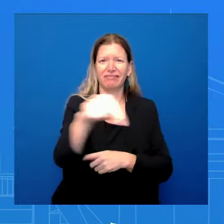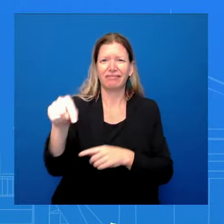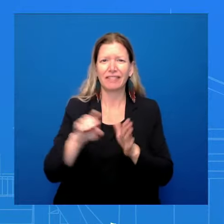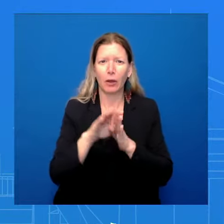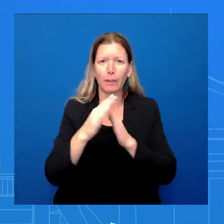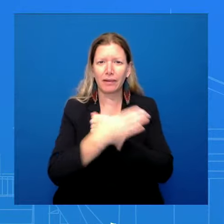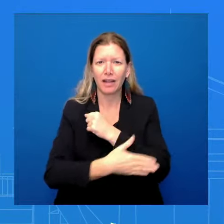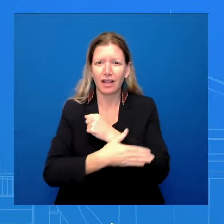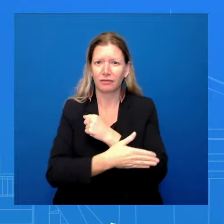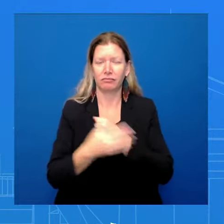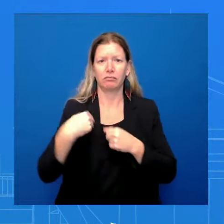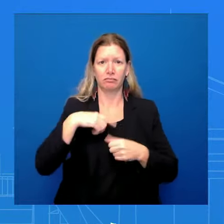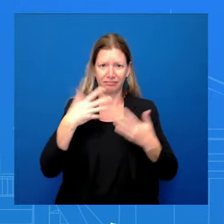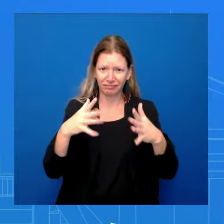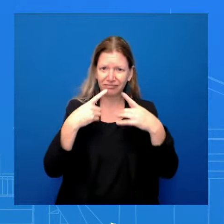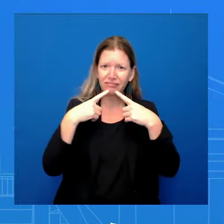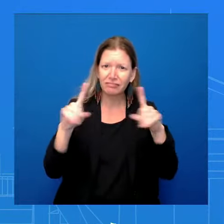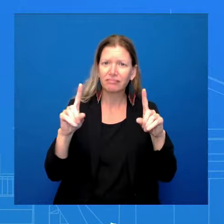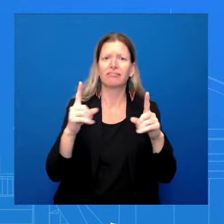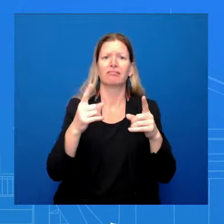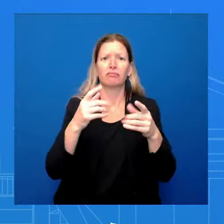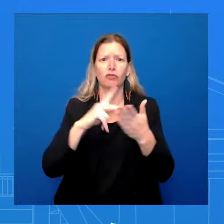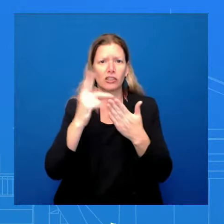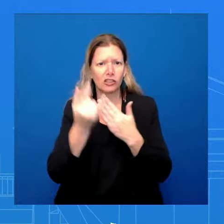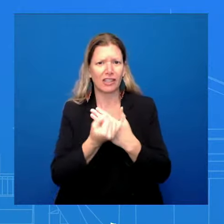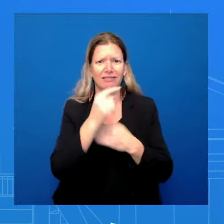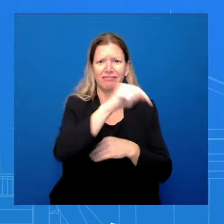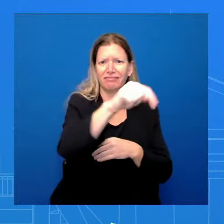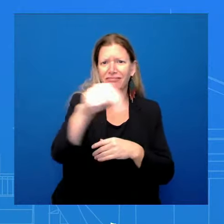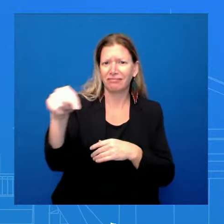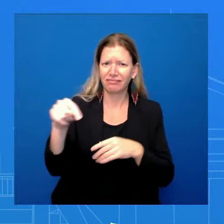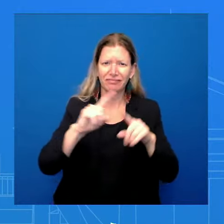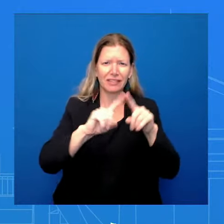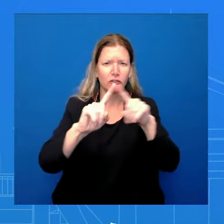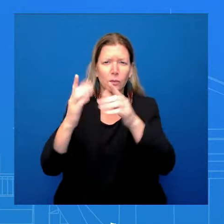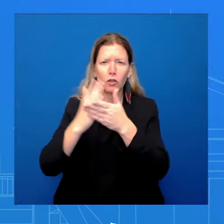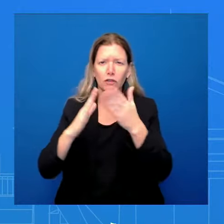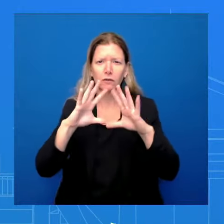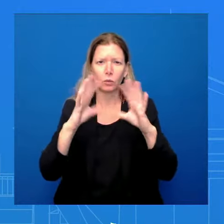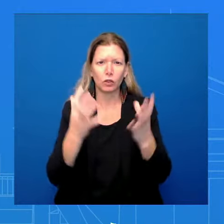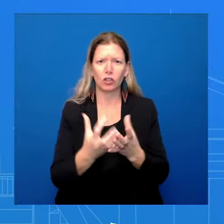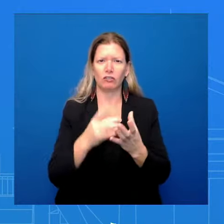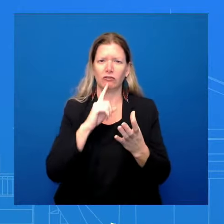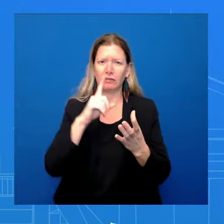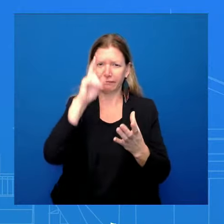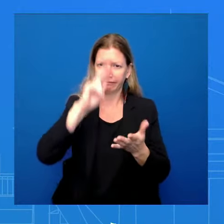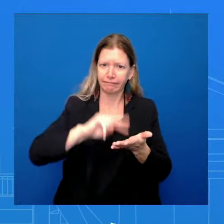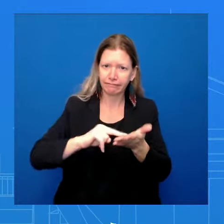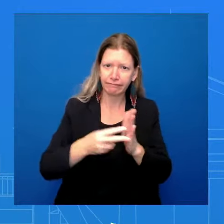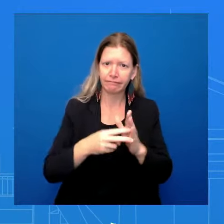that is meant to deliver for the needs of people in those countries. And we're going to continue to do that. And the President's speech will reflect that as well.